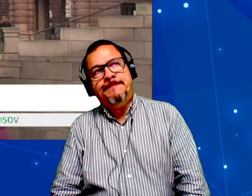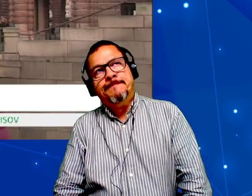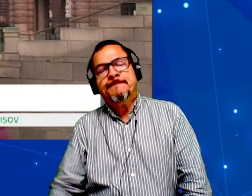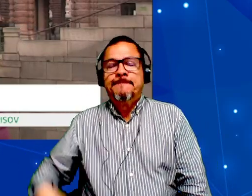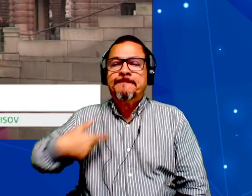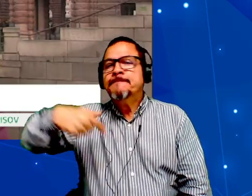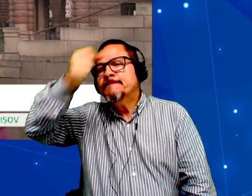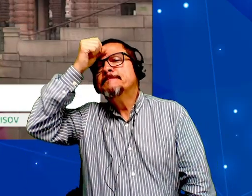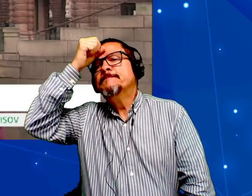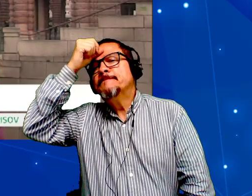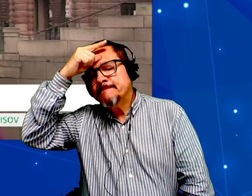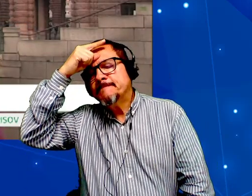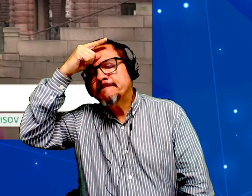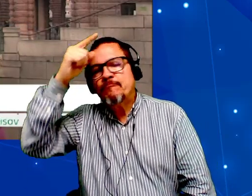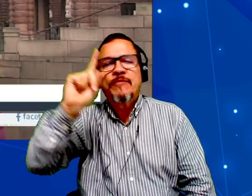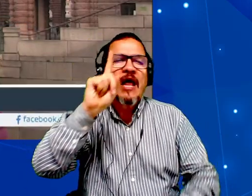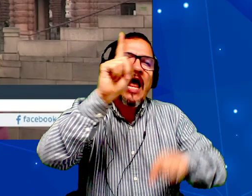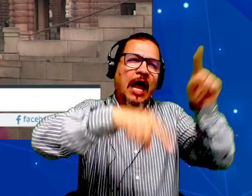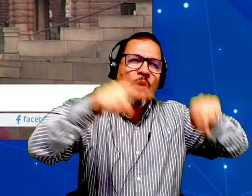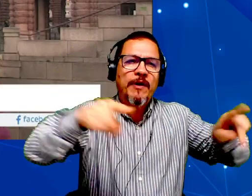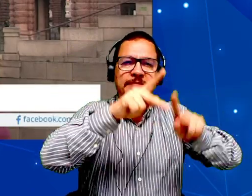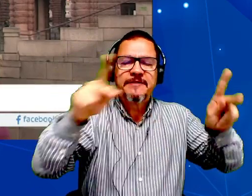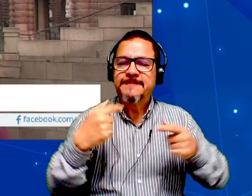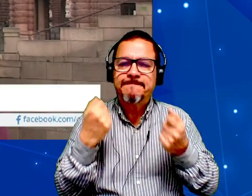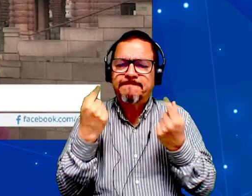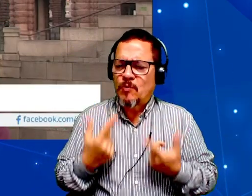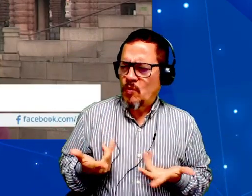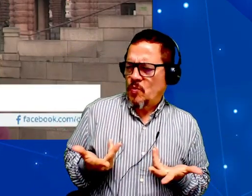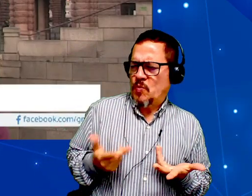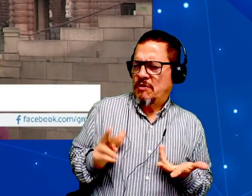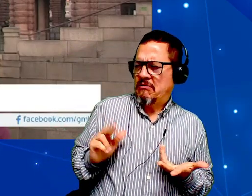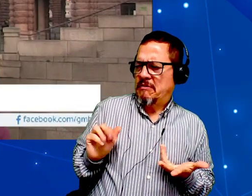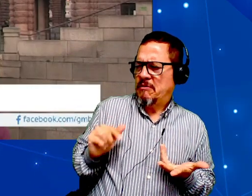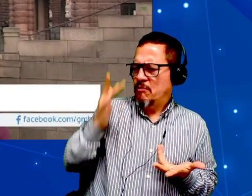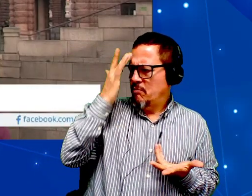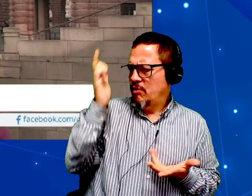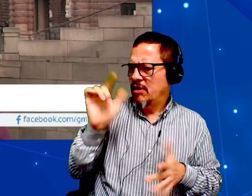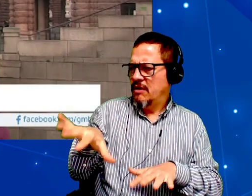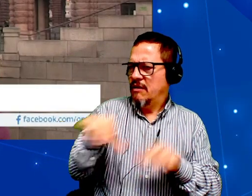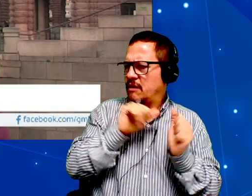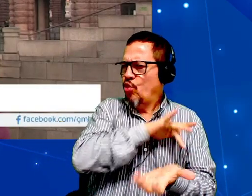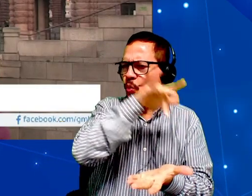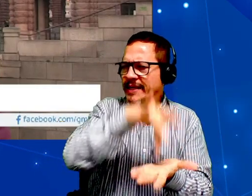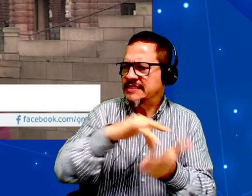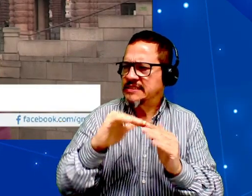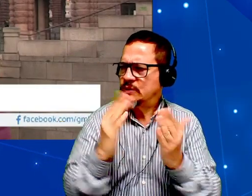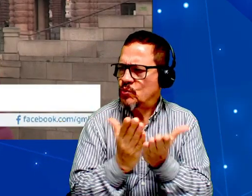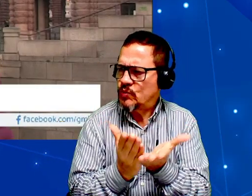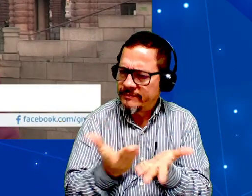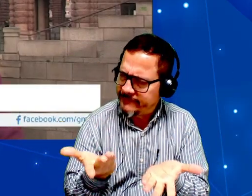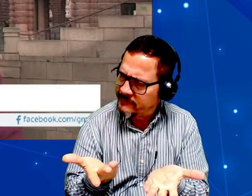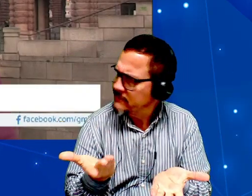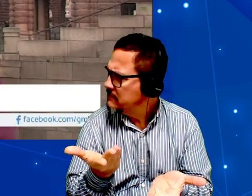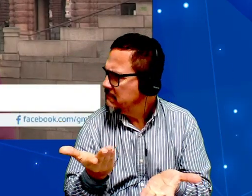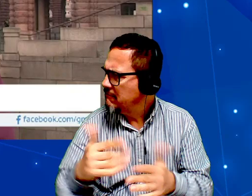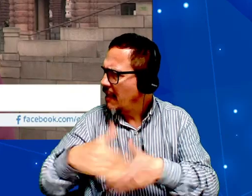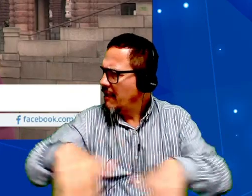that it's hard for some people to strike from school, but I think that I say it all the time: